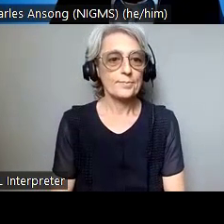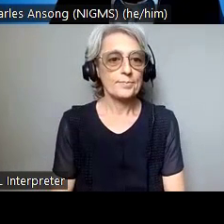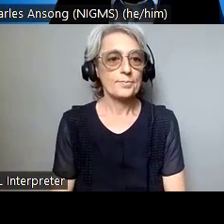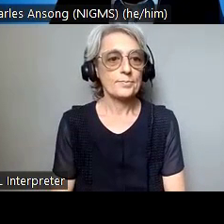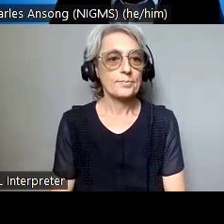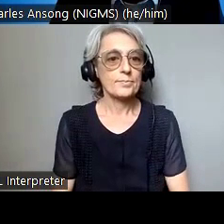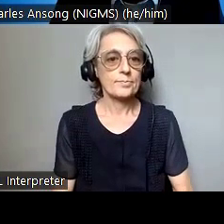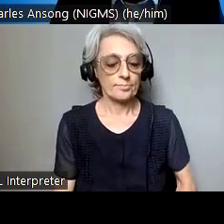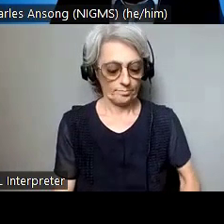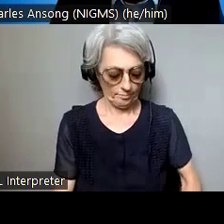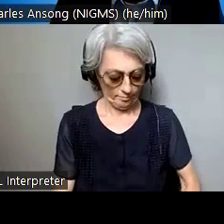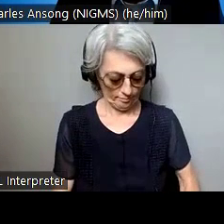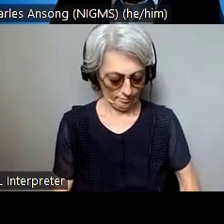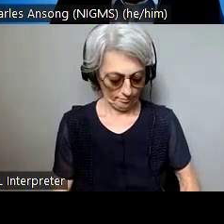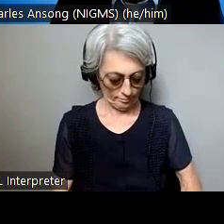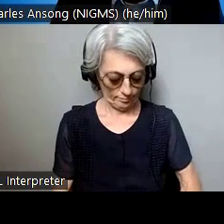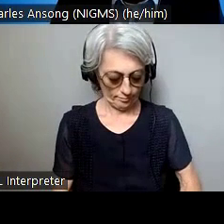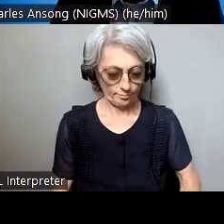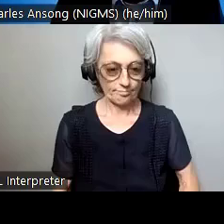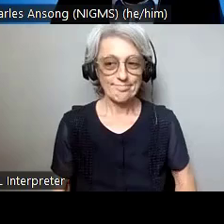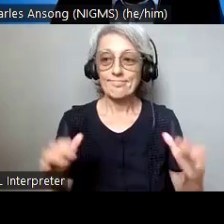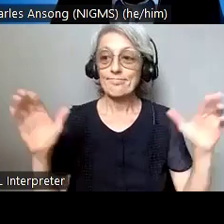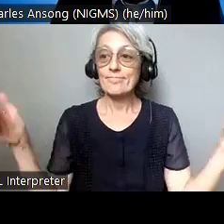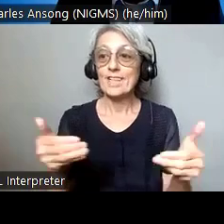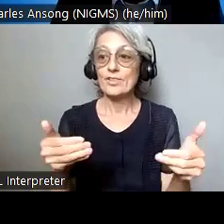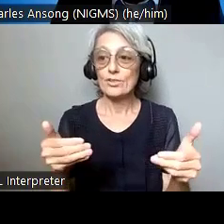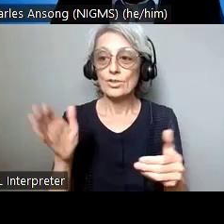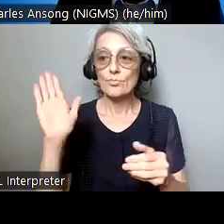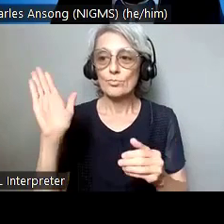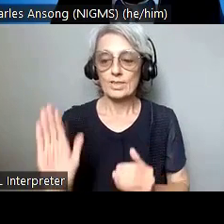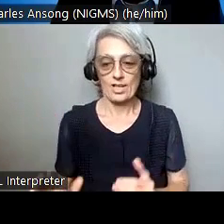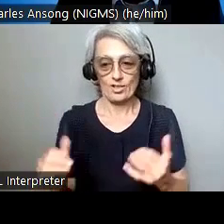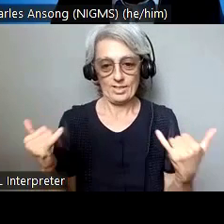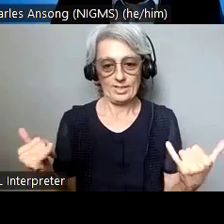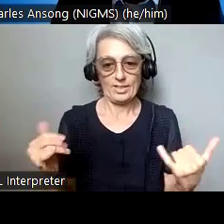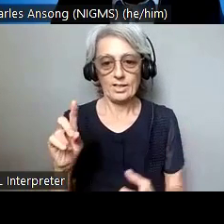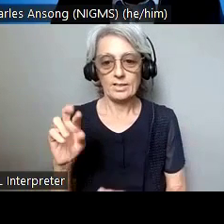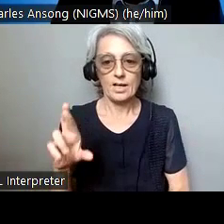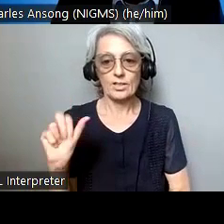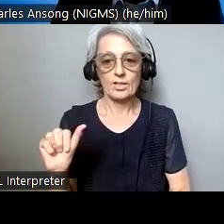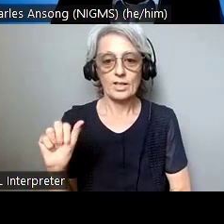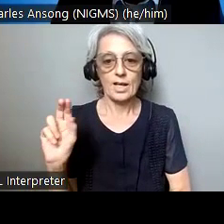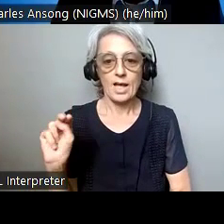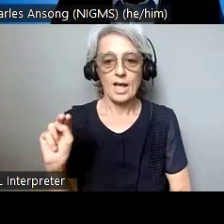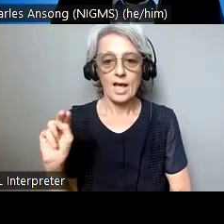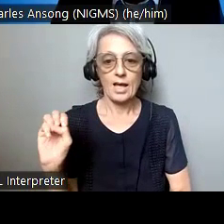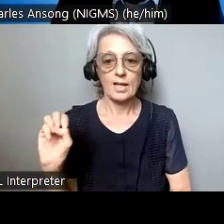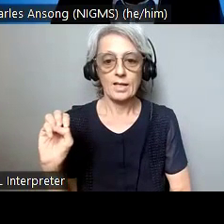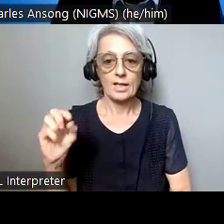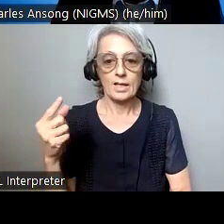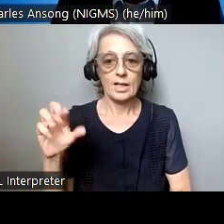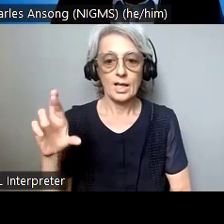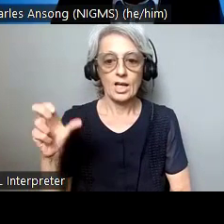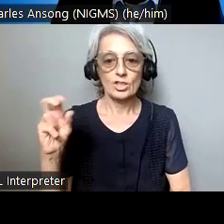At this time, I'd like to introduce your presenters, Dr. Anne Gershenson and Dr. Liz Perruccio.